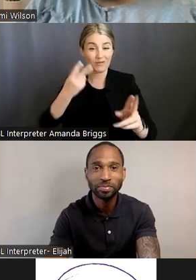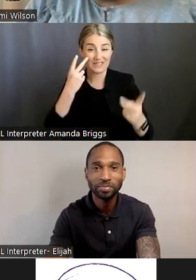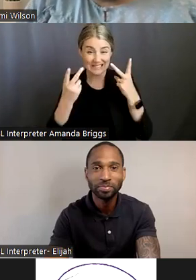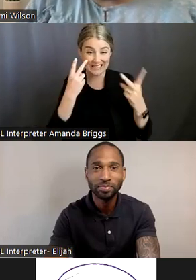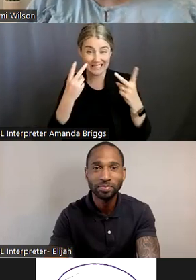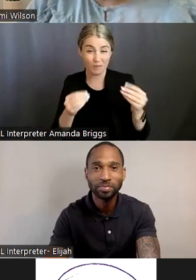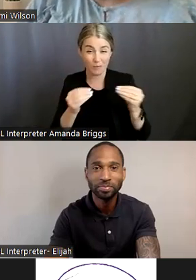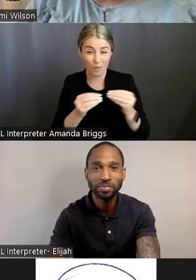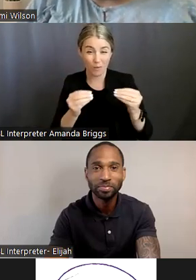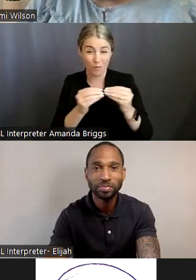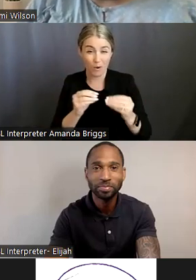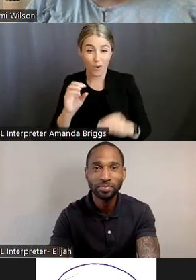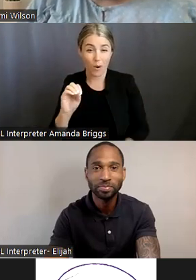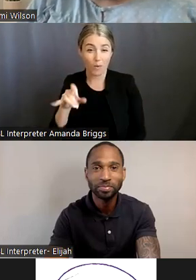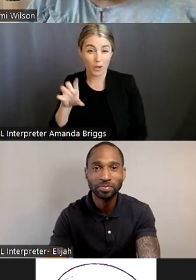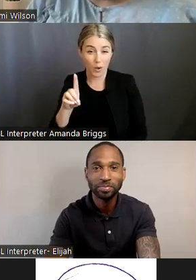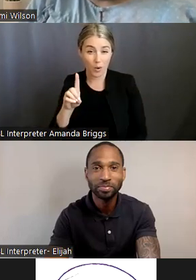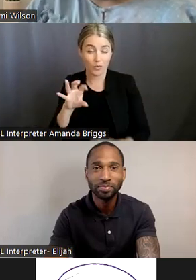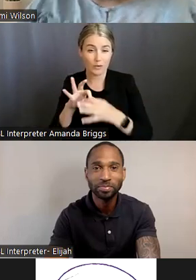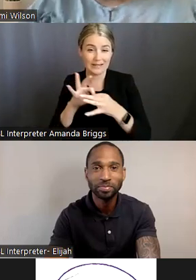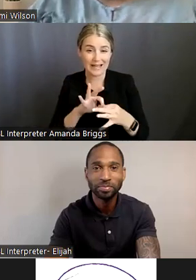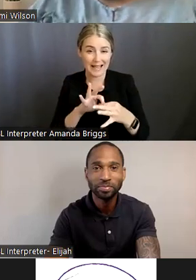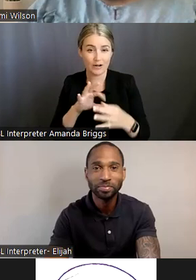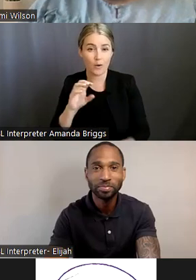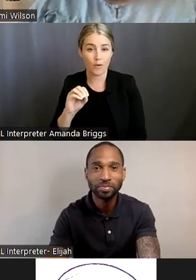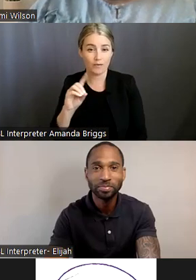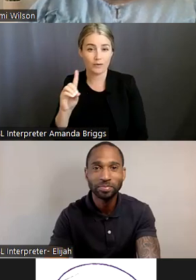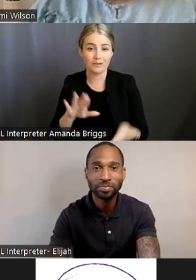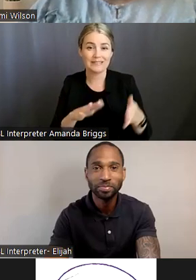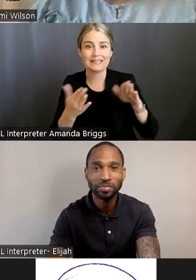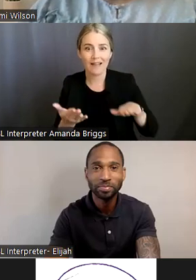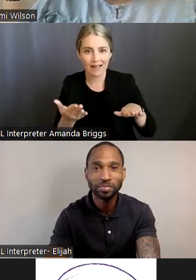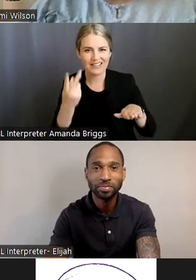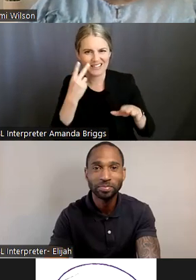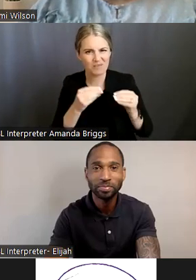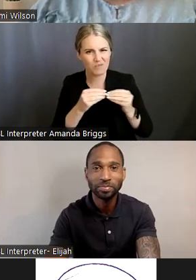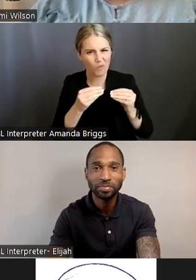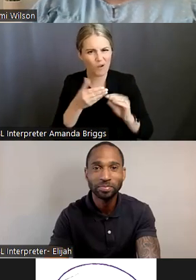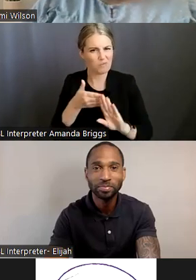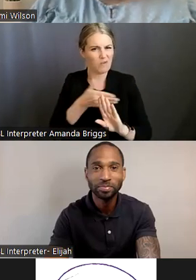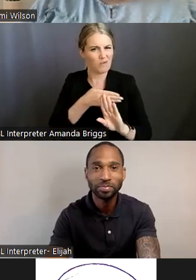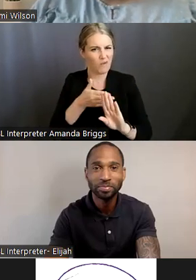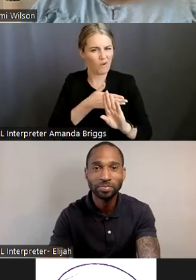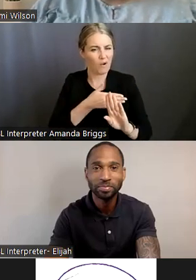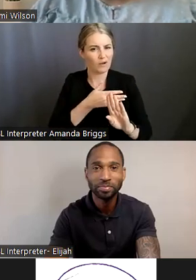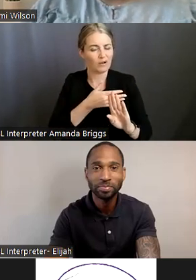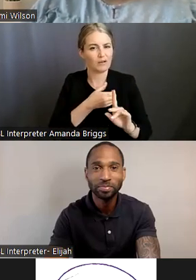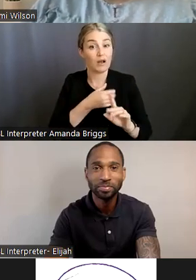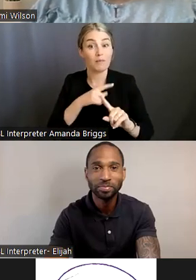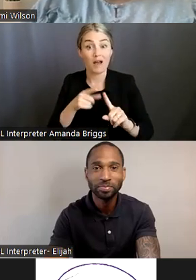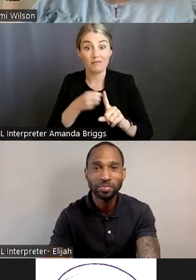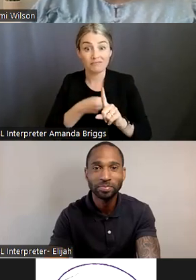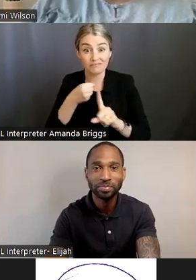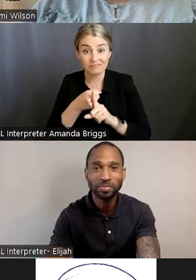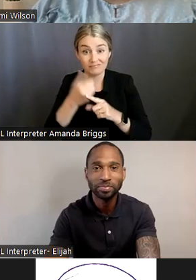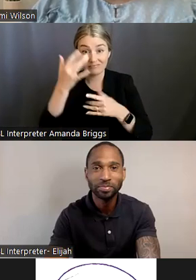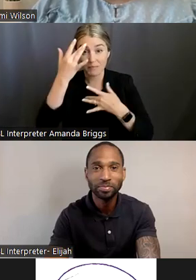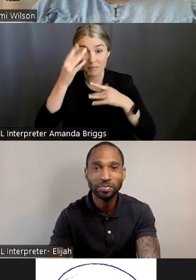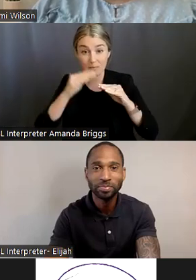opioid-related overdose deaths. However, during the pandemic, those overdose